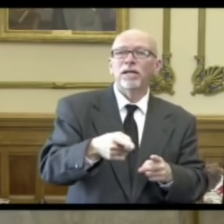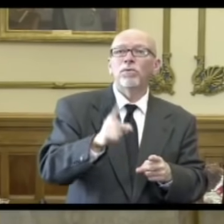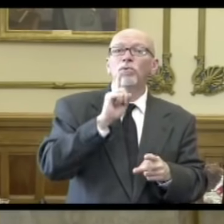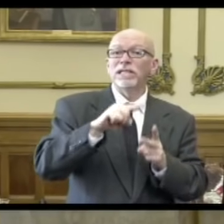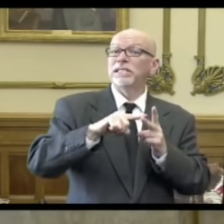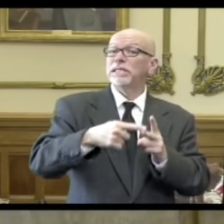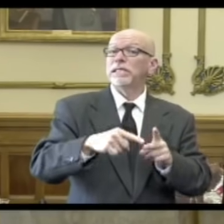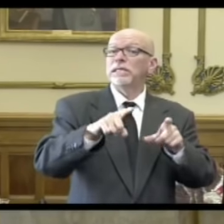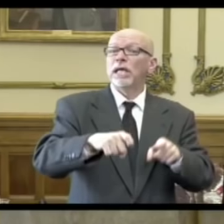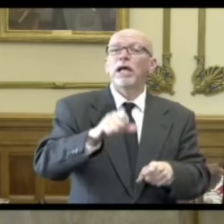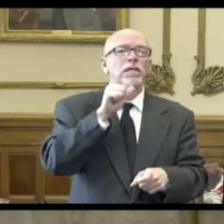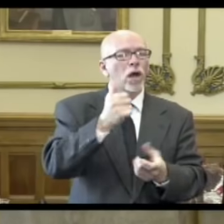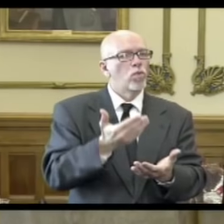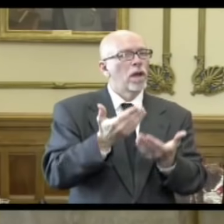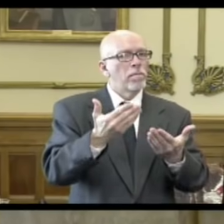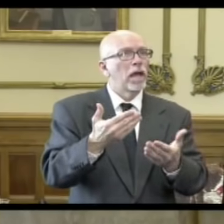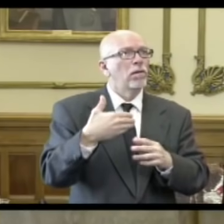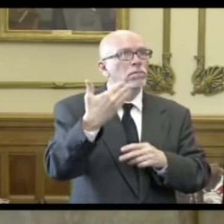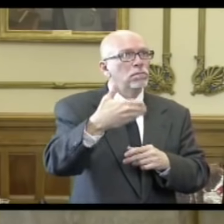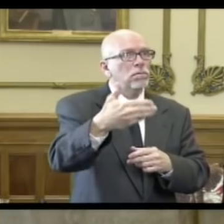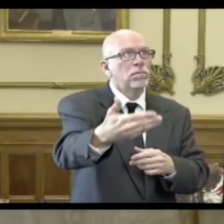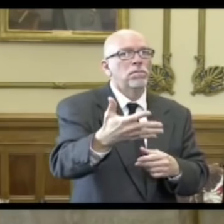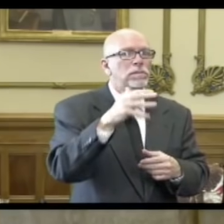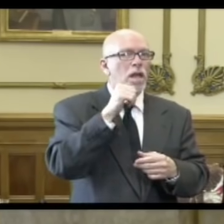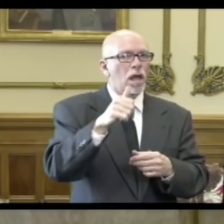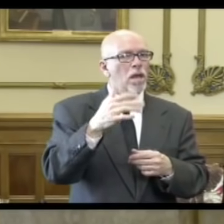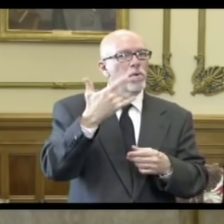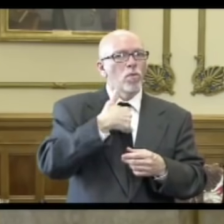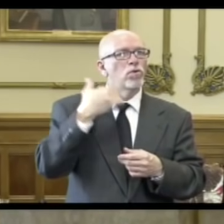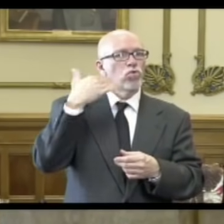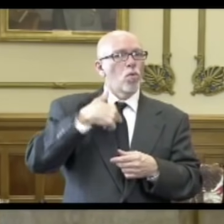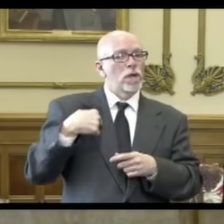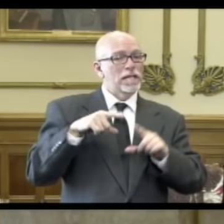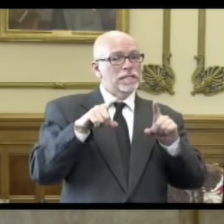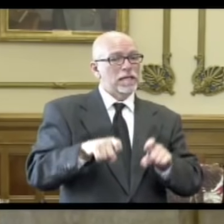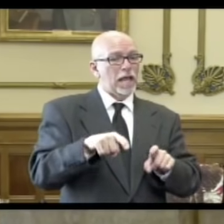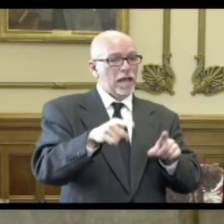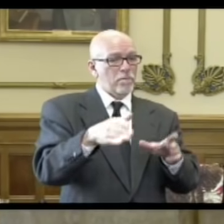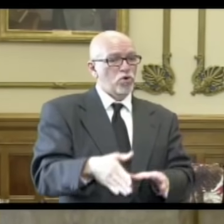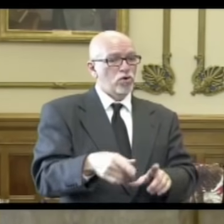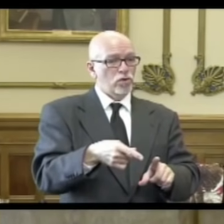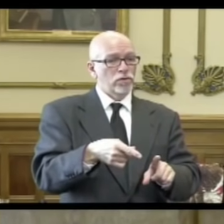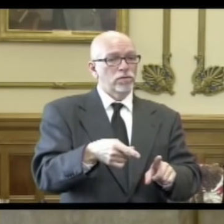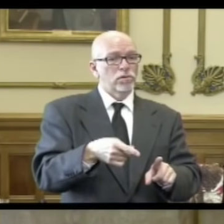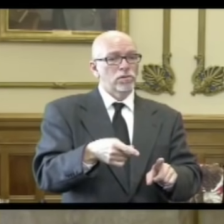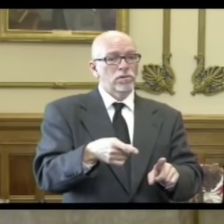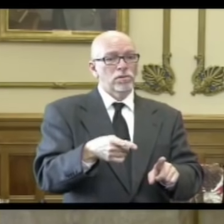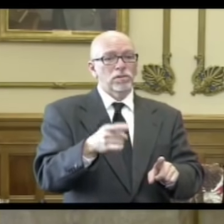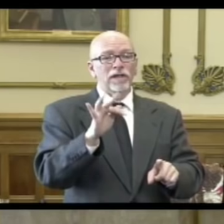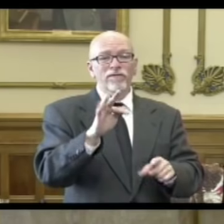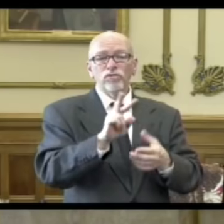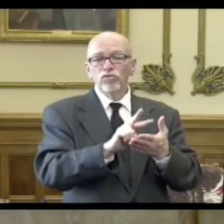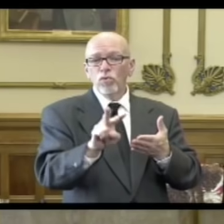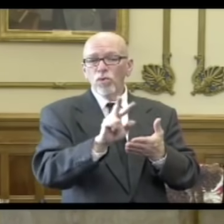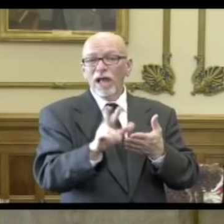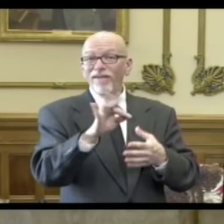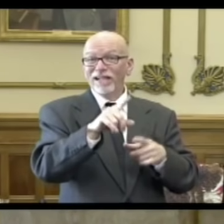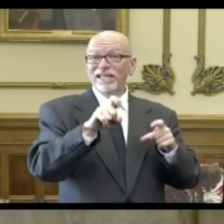TEST SCENE IF YOU'VE ALREADY BEEN TESTED POSITIVE. SO WE TESTING IS ACTUALLY NOT RECOMMENDED ON A REGULAR